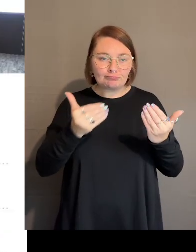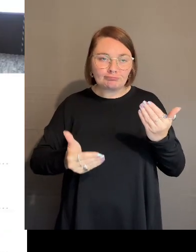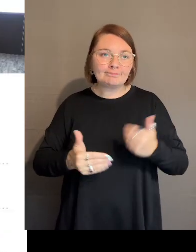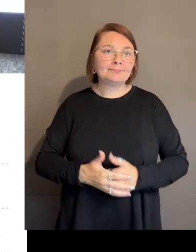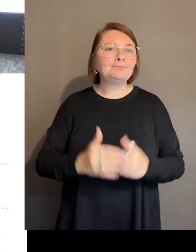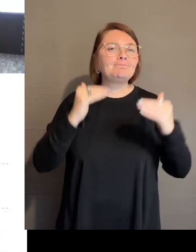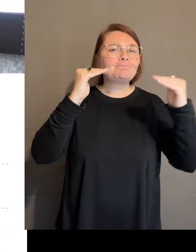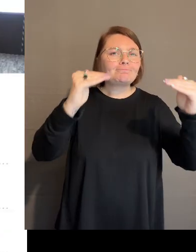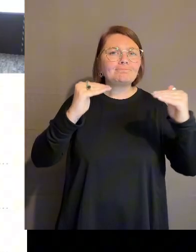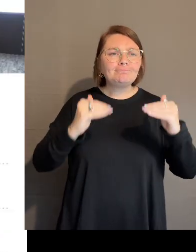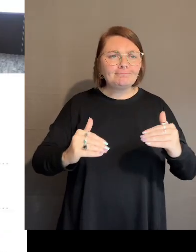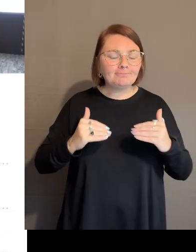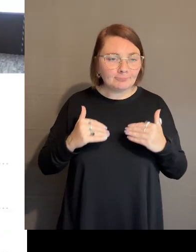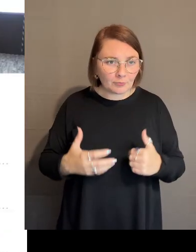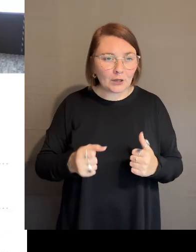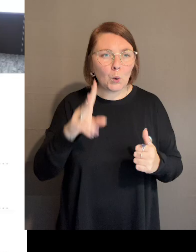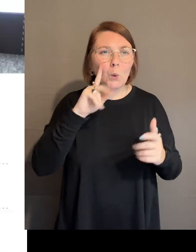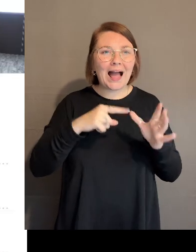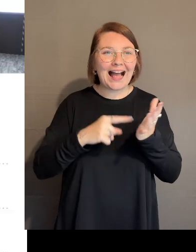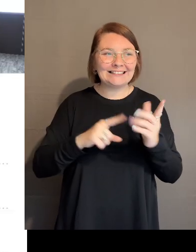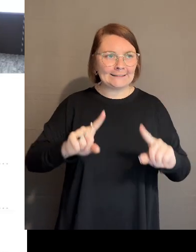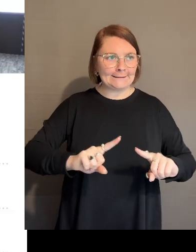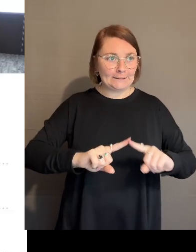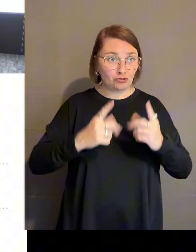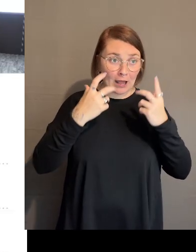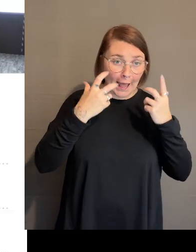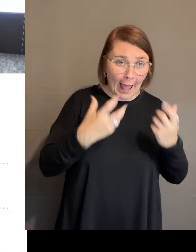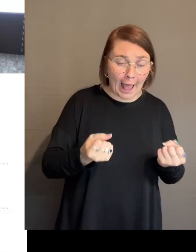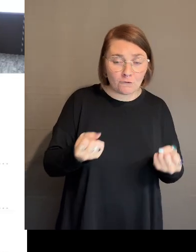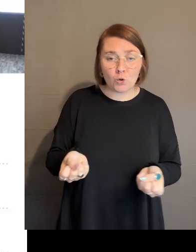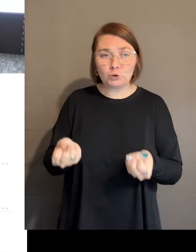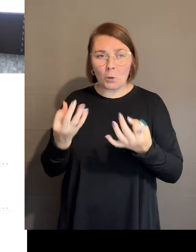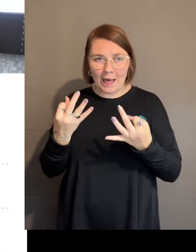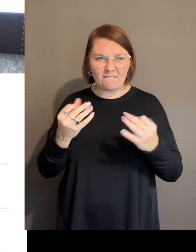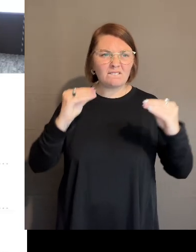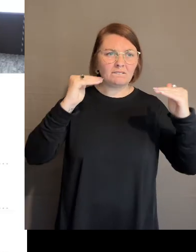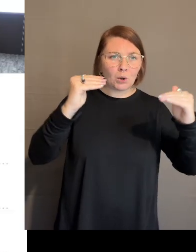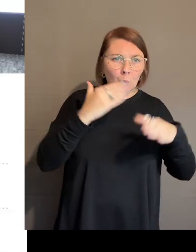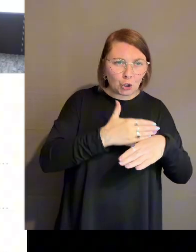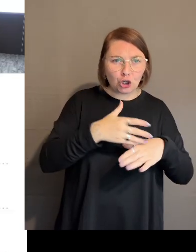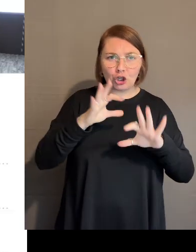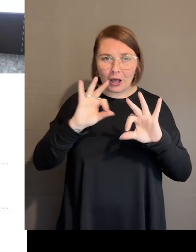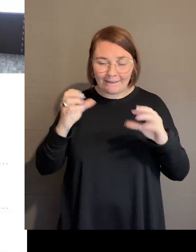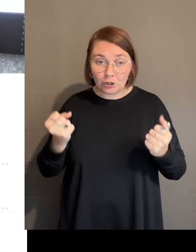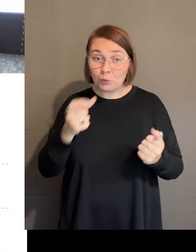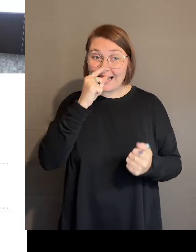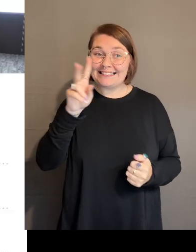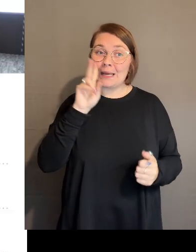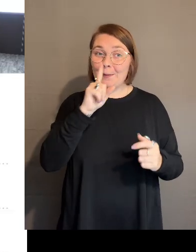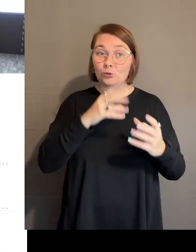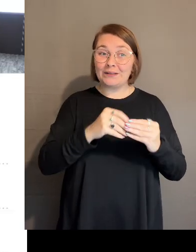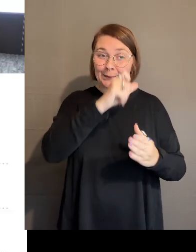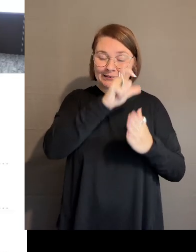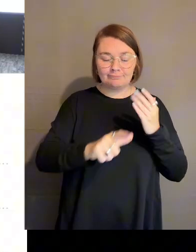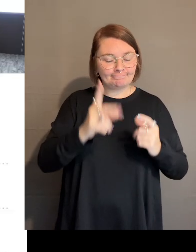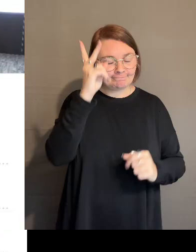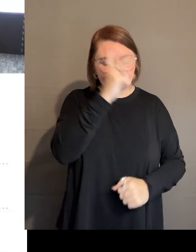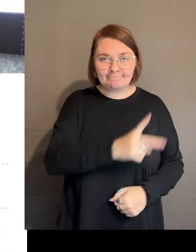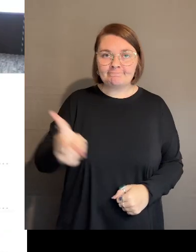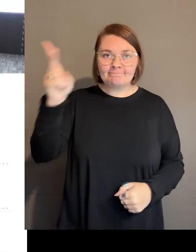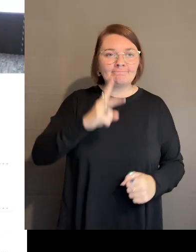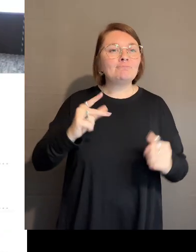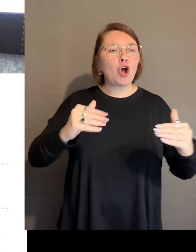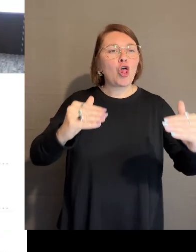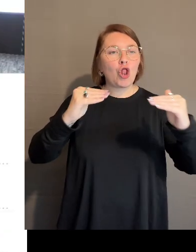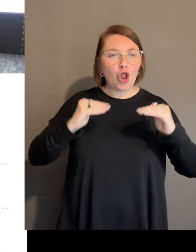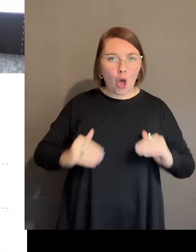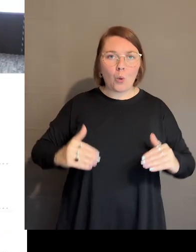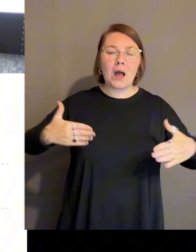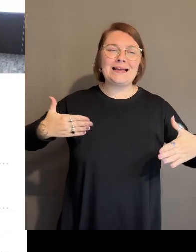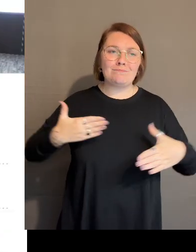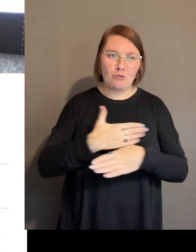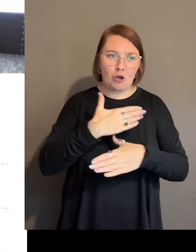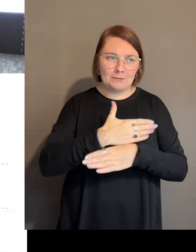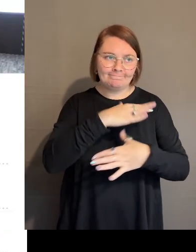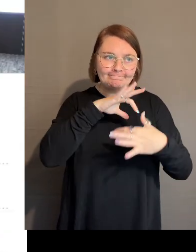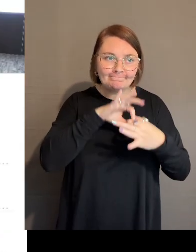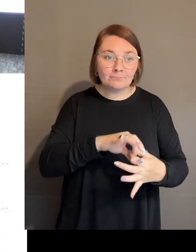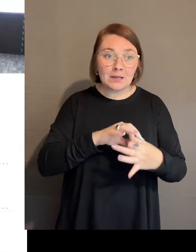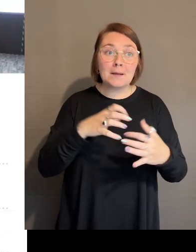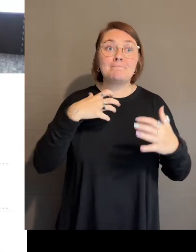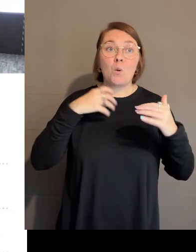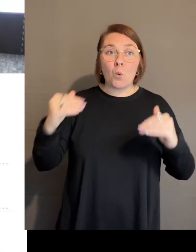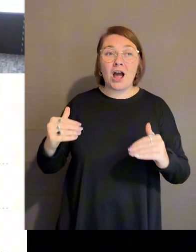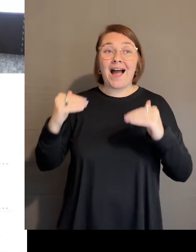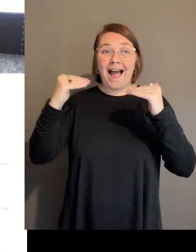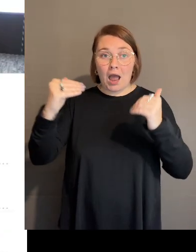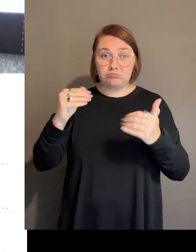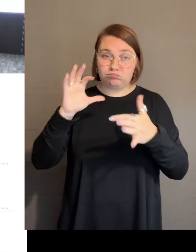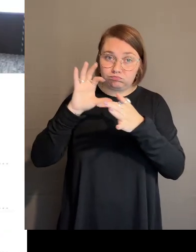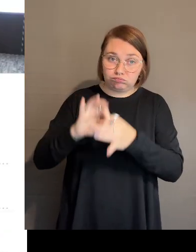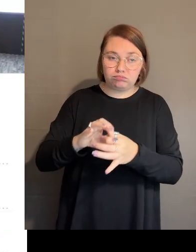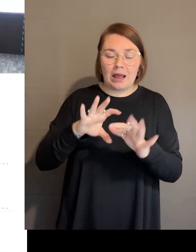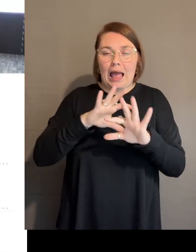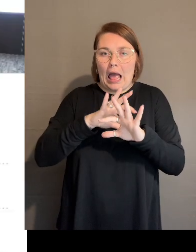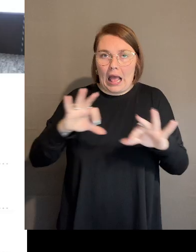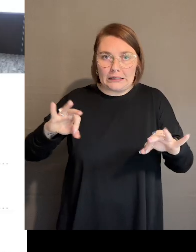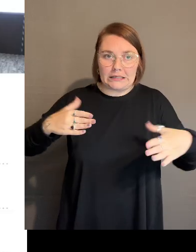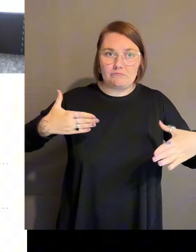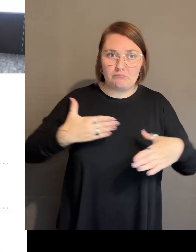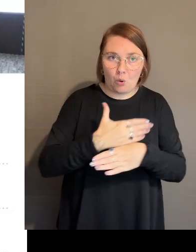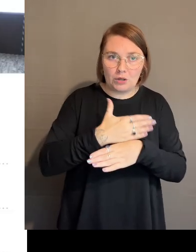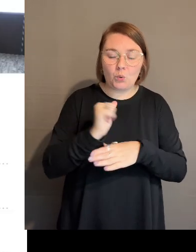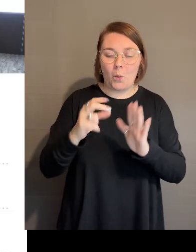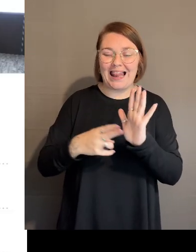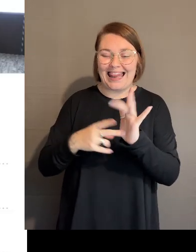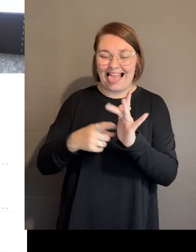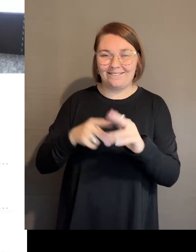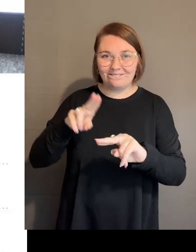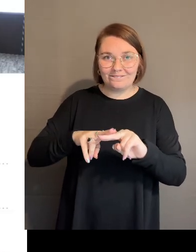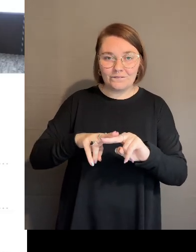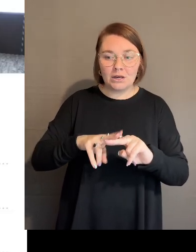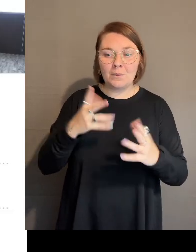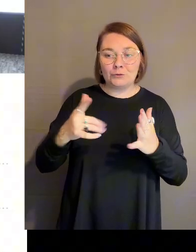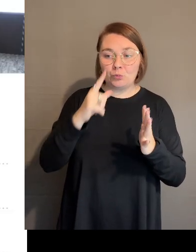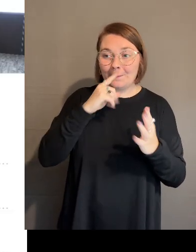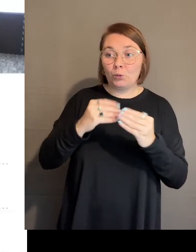When we look at differences in the prevalence between two groups across all waves, people with disability consistently had lower employment prevalences and higher prevalences of unemployment and youth compared to people without disability.